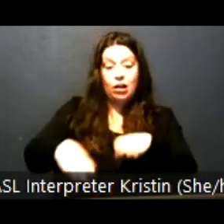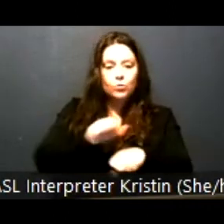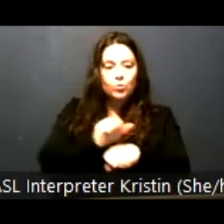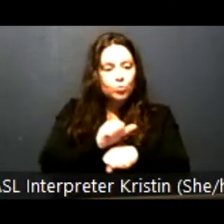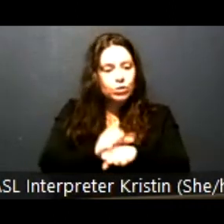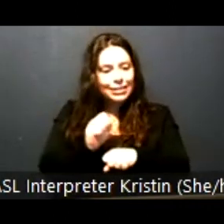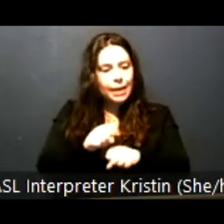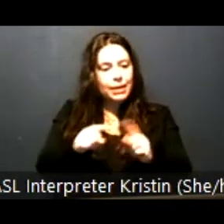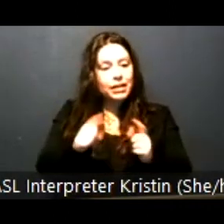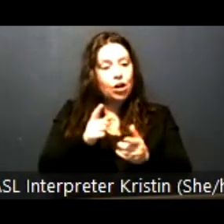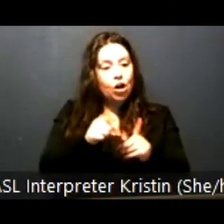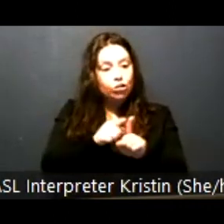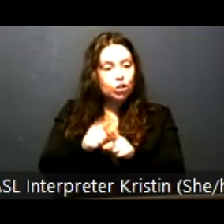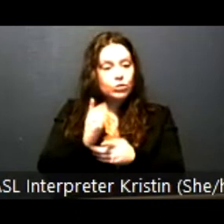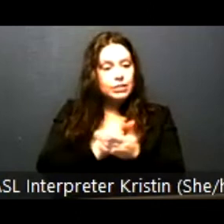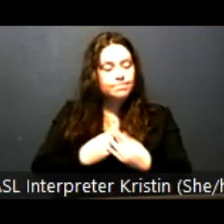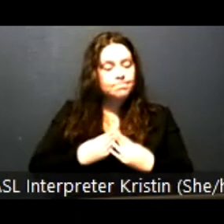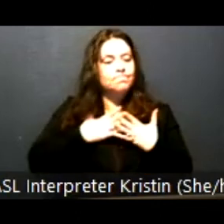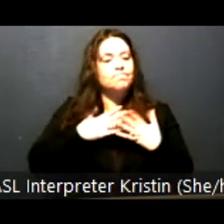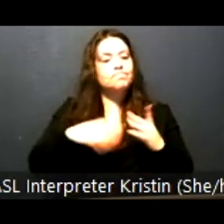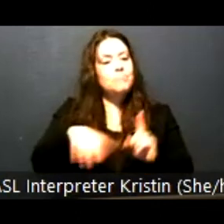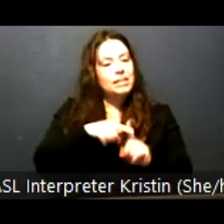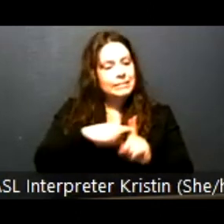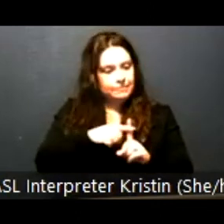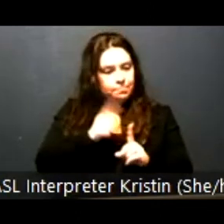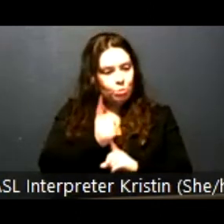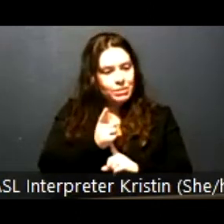and, you know, like you said right from the beginning you love it right away